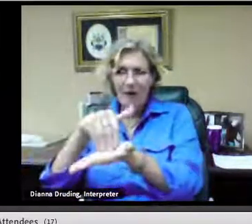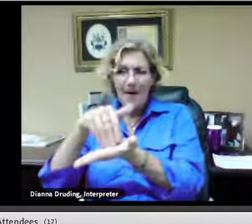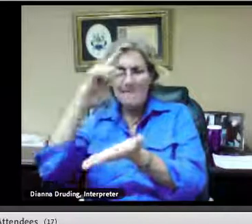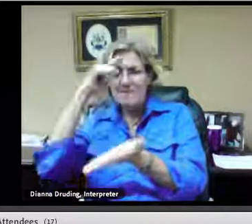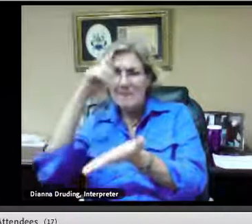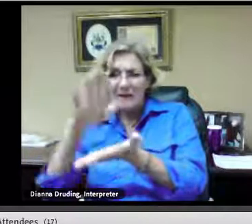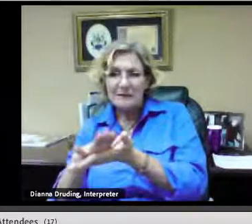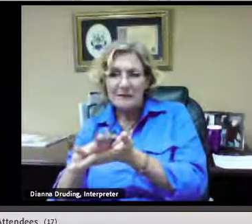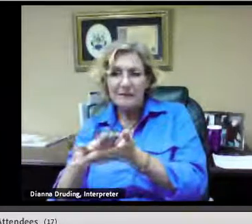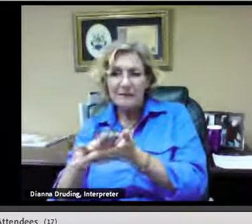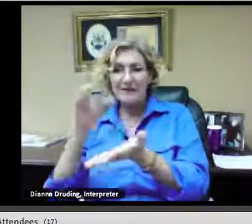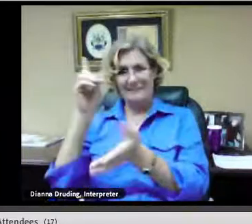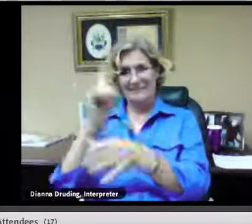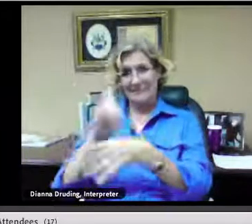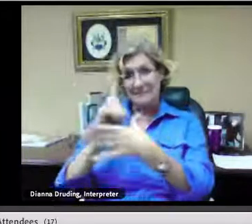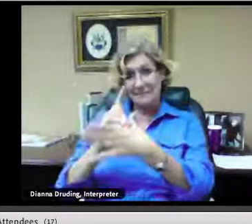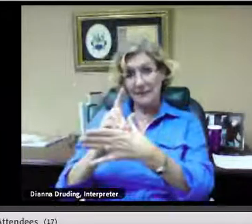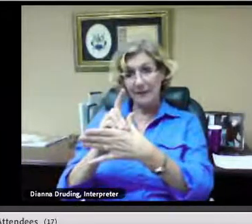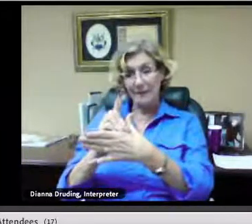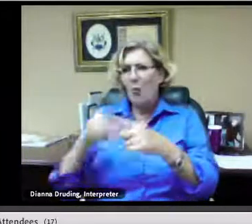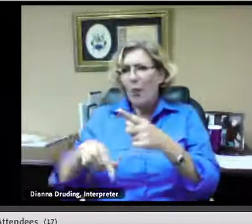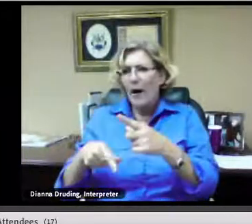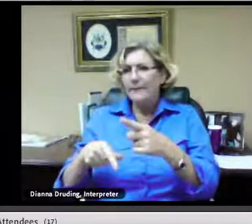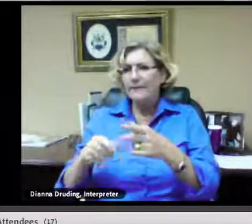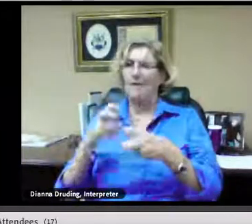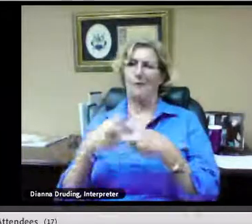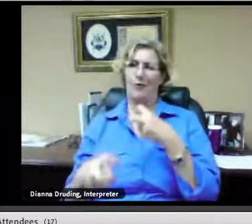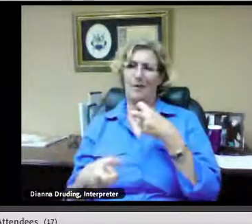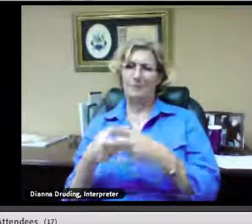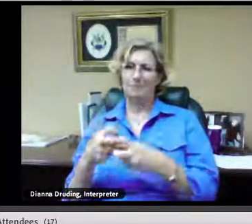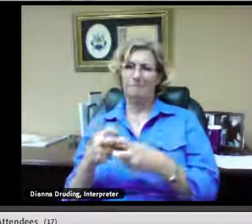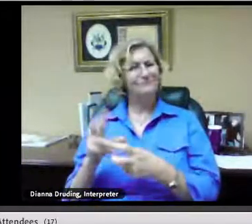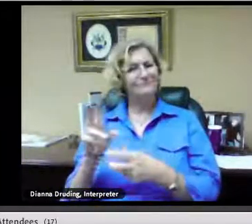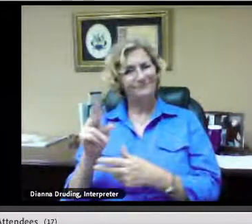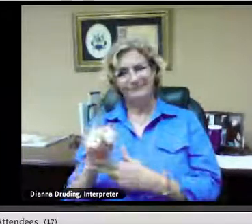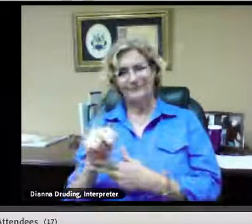And there are wonderful people working in these organizations. You know, in all my years,